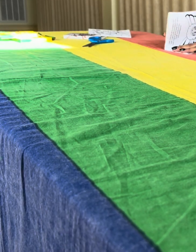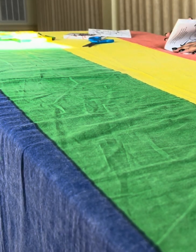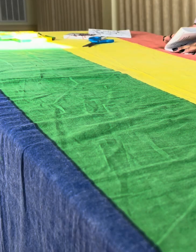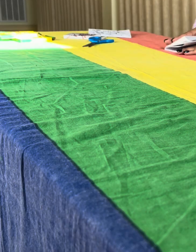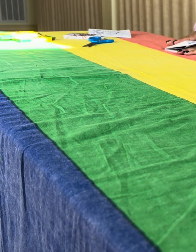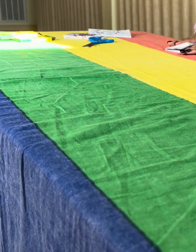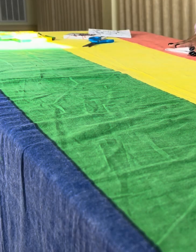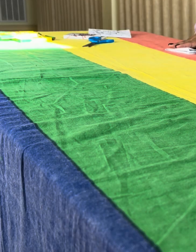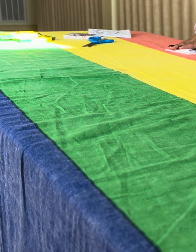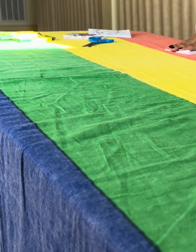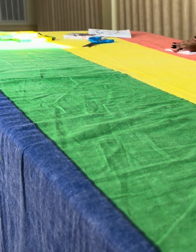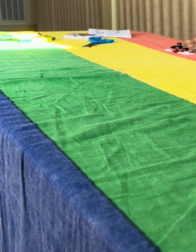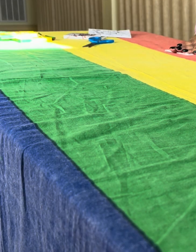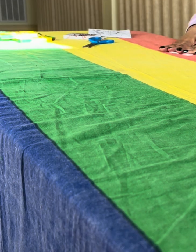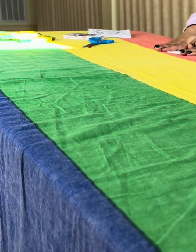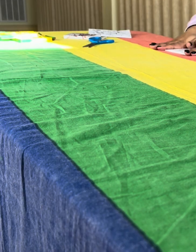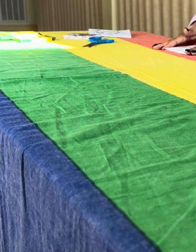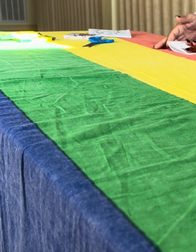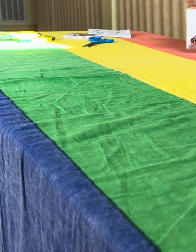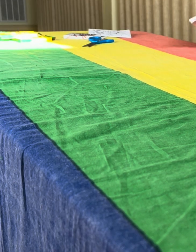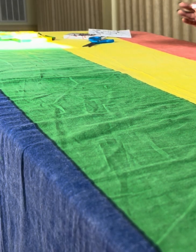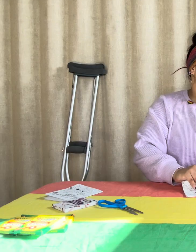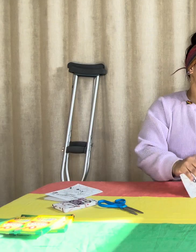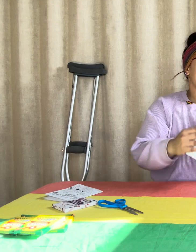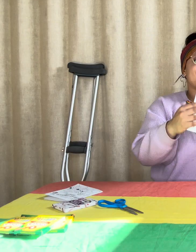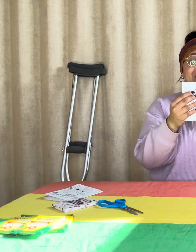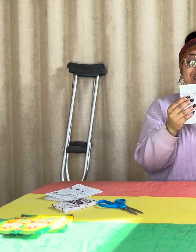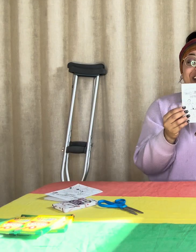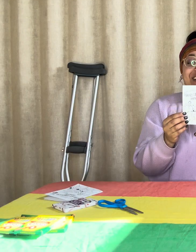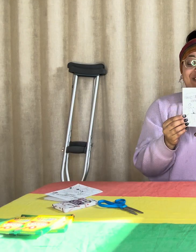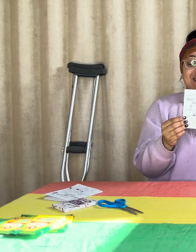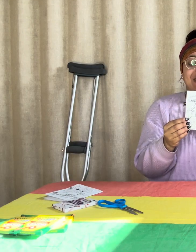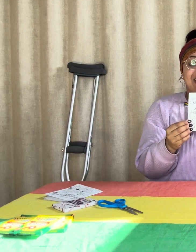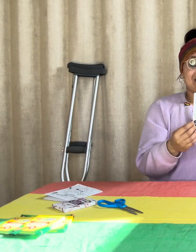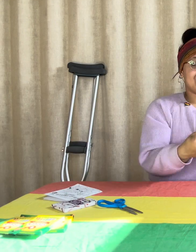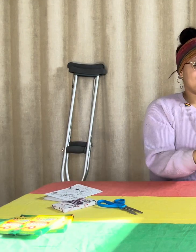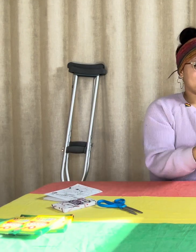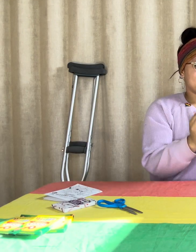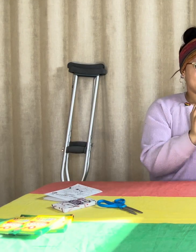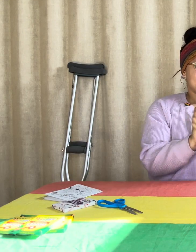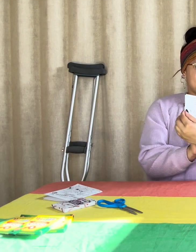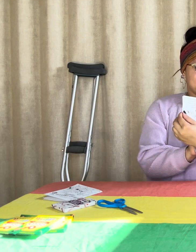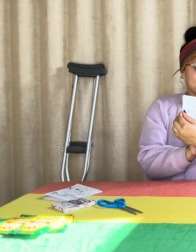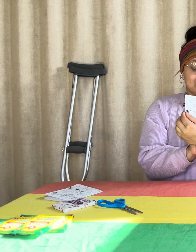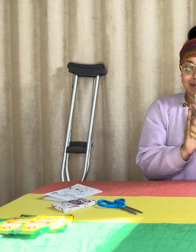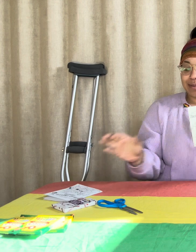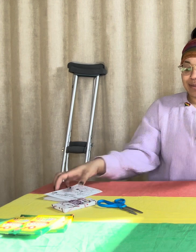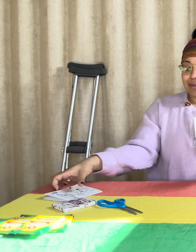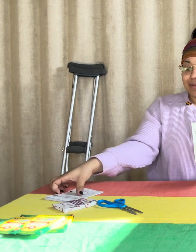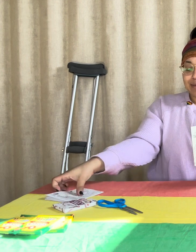then turn it over. Then that's when you'll have the correct... BARB: Suddenly, you have a lovely little book!